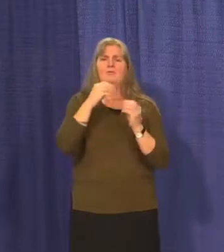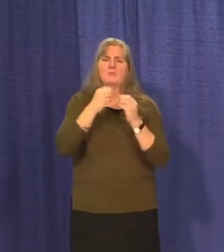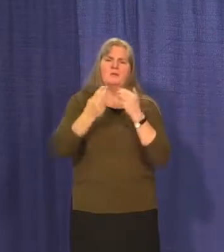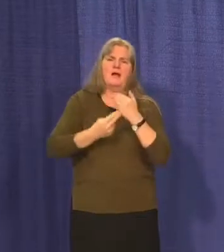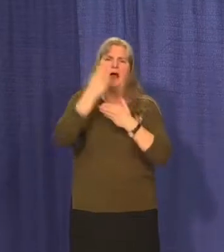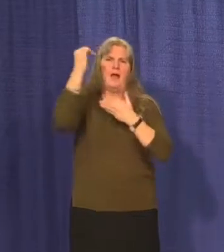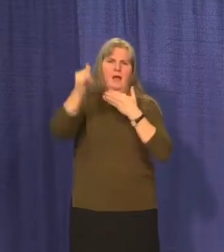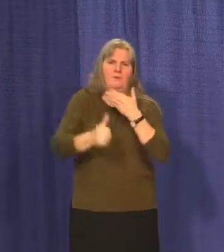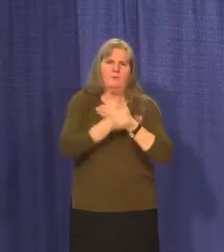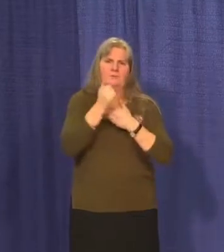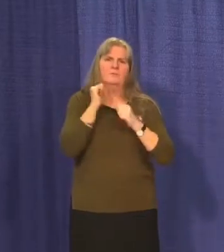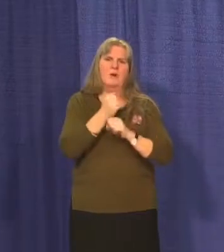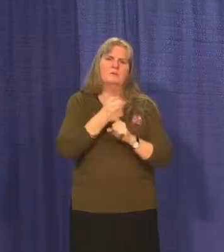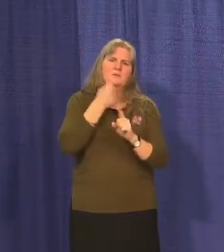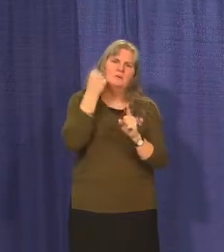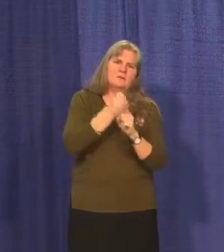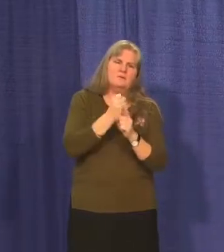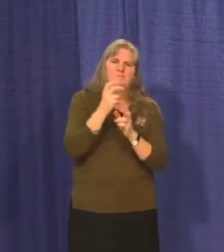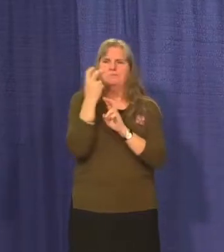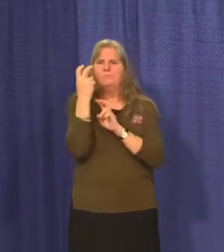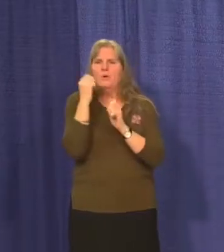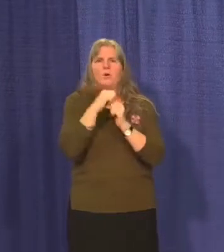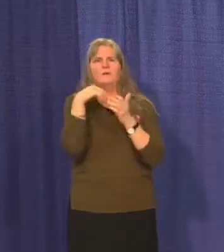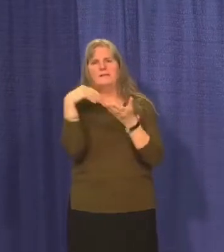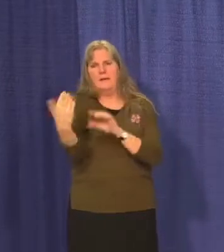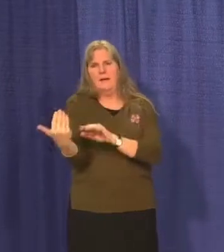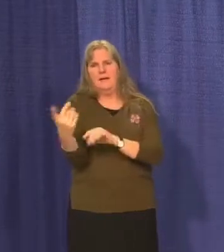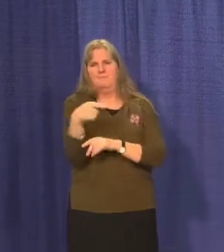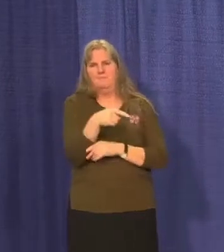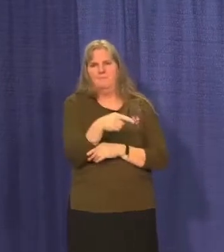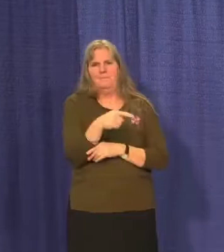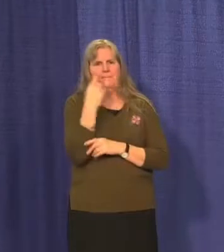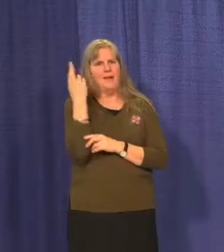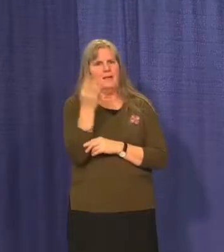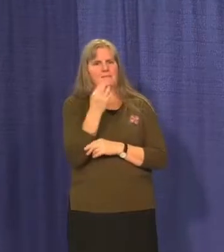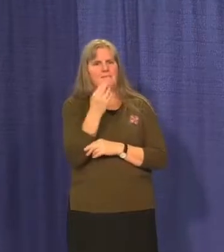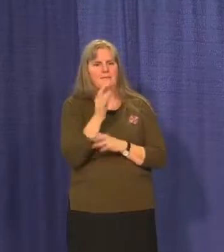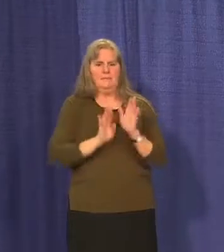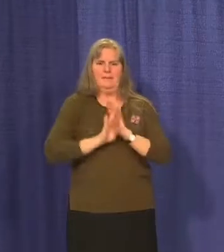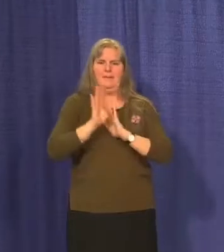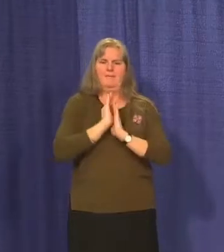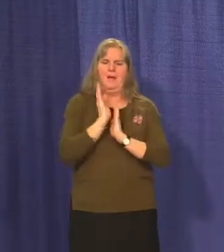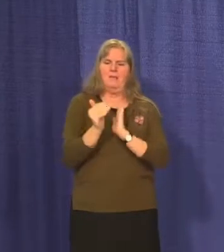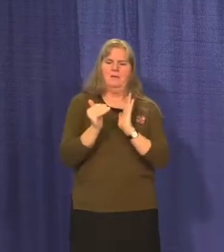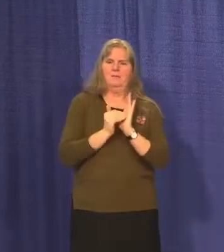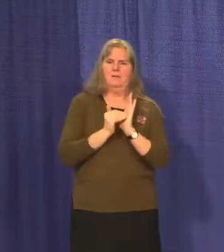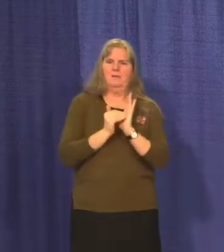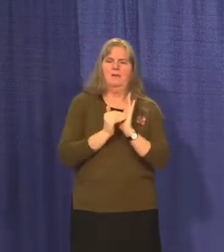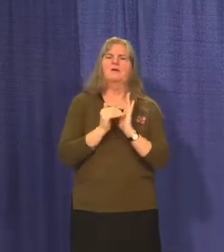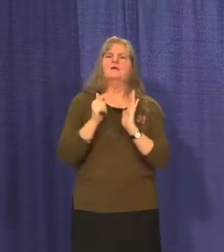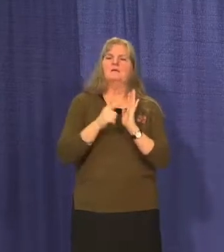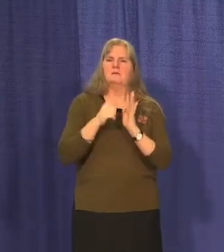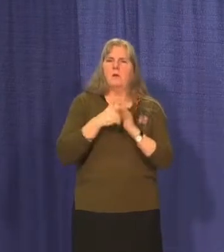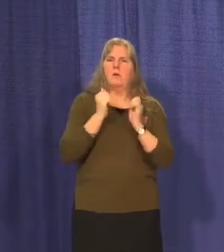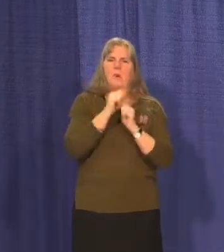and fatal COVID disease. This is why we have designed the